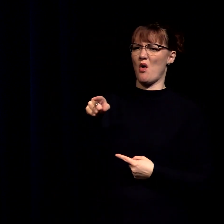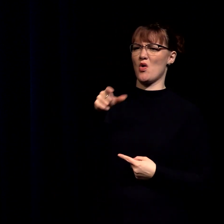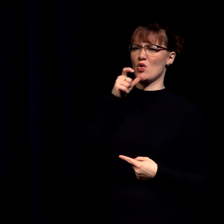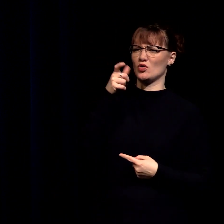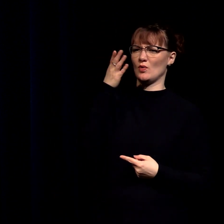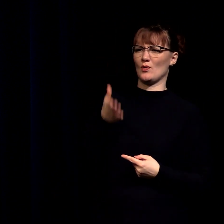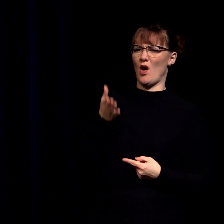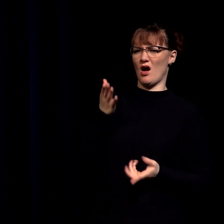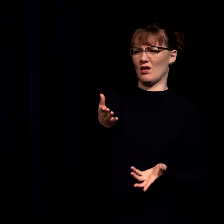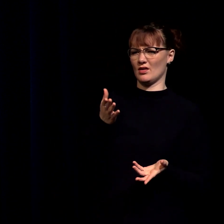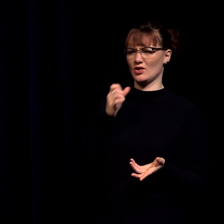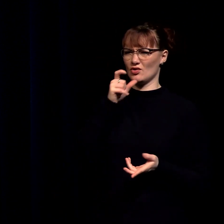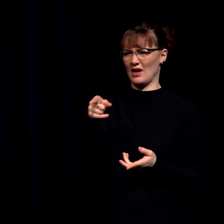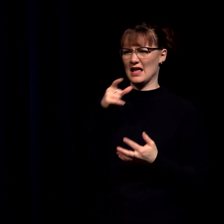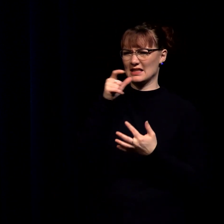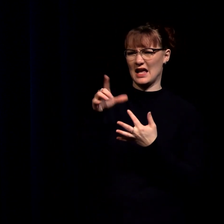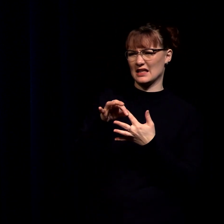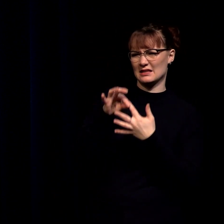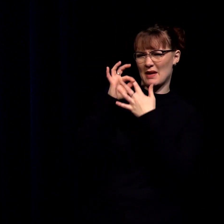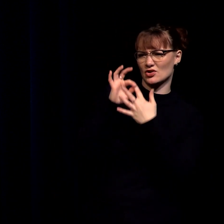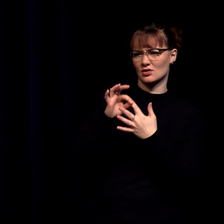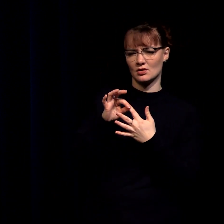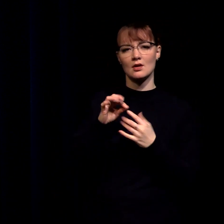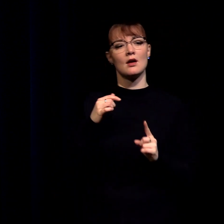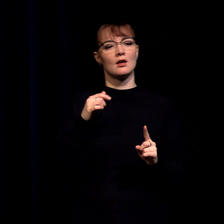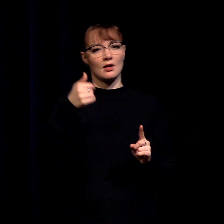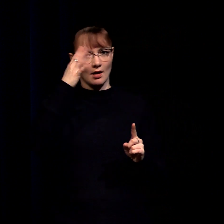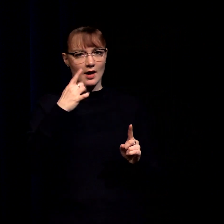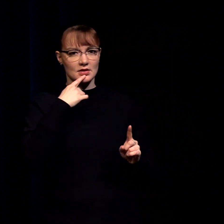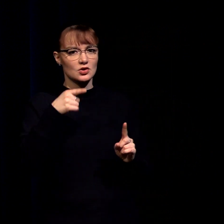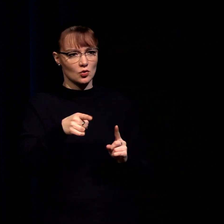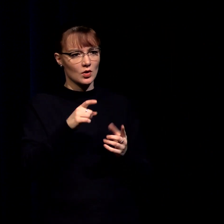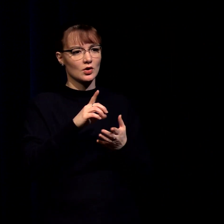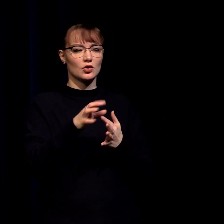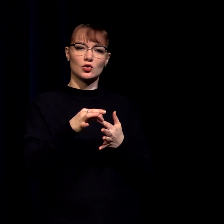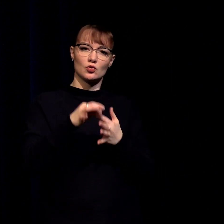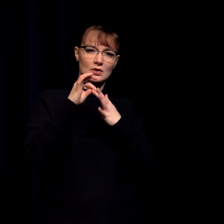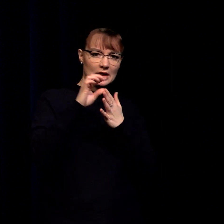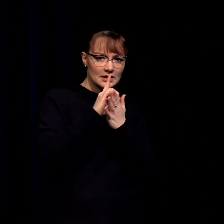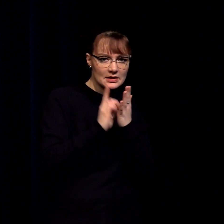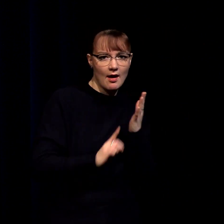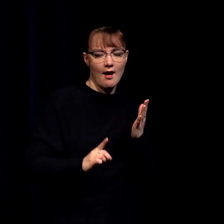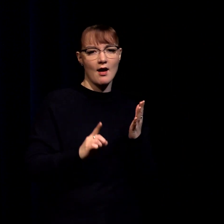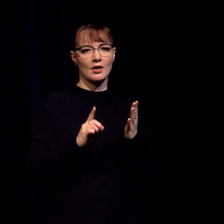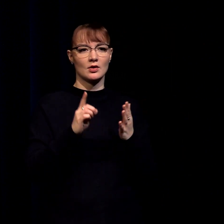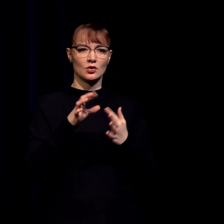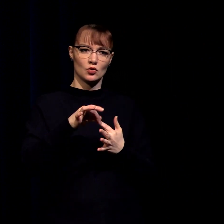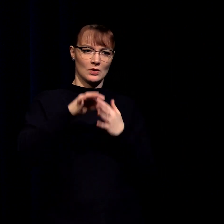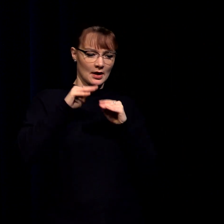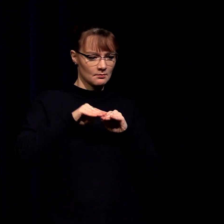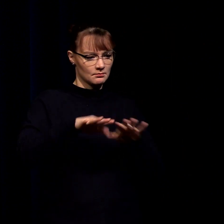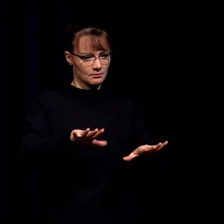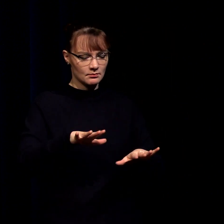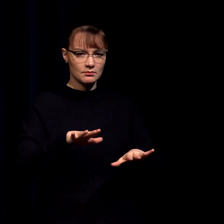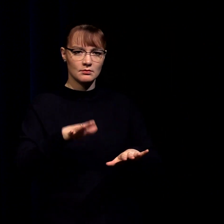telling you are special, you are uniquely created and you do have unique spheres of influence in the kingdom of God needs you.